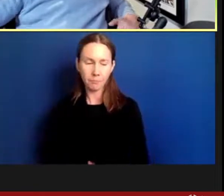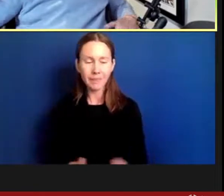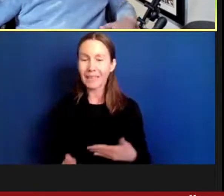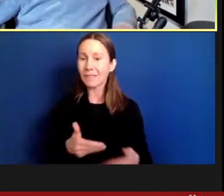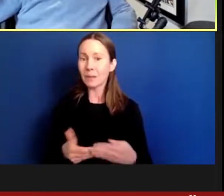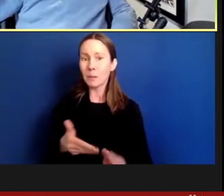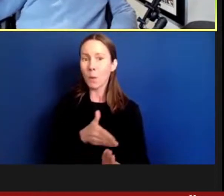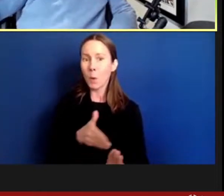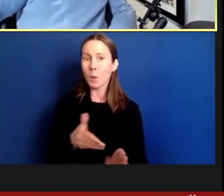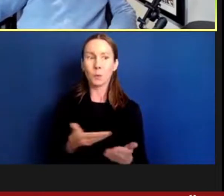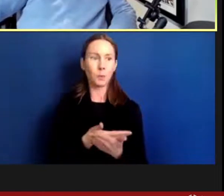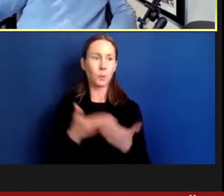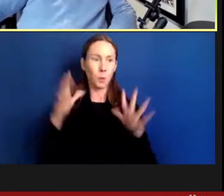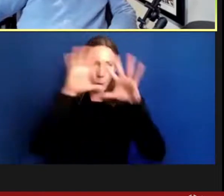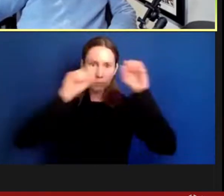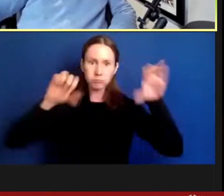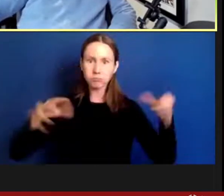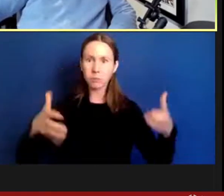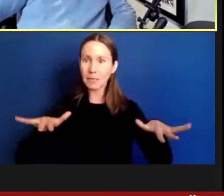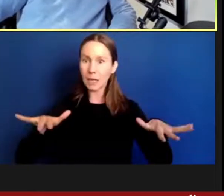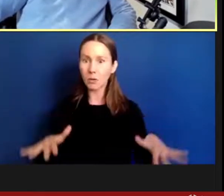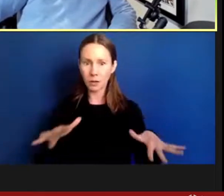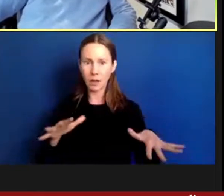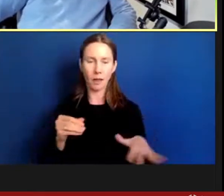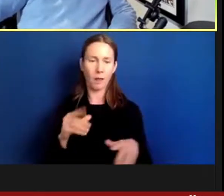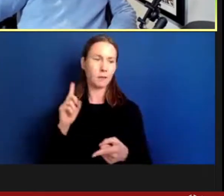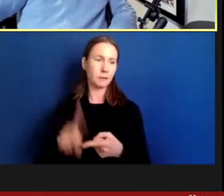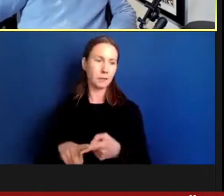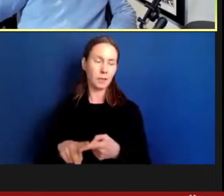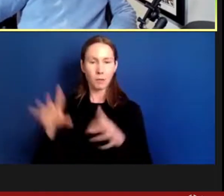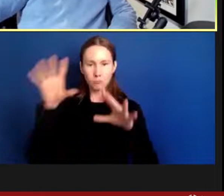NCD wrote the president elect and our congressional leaders.